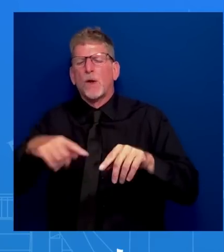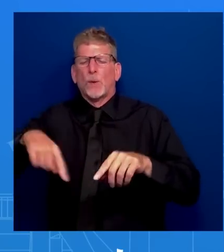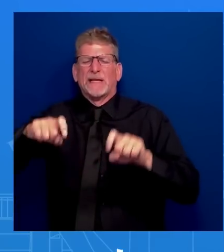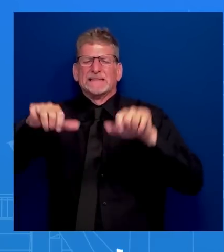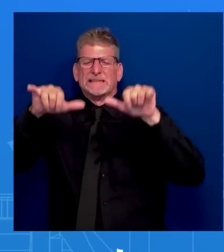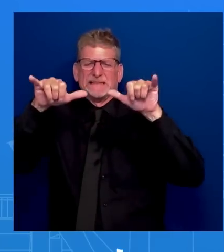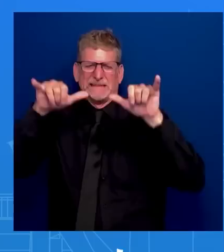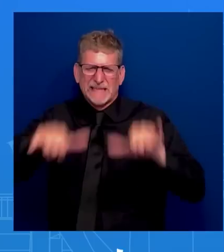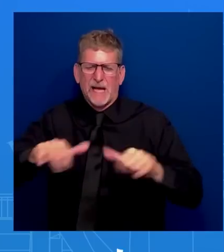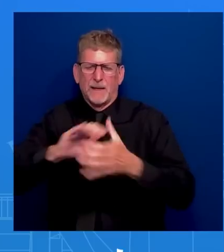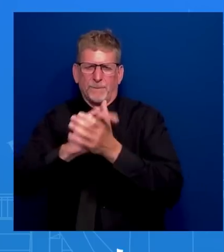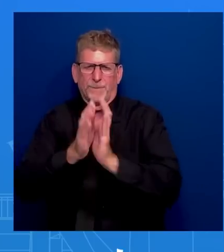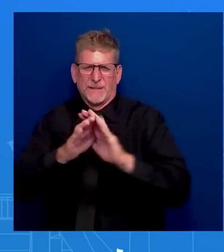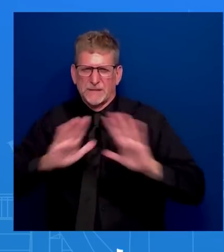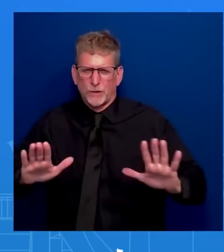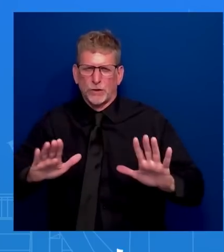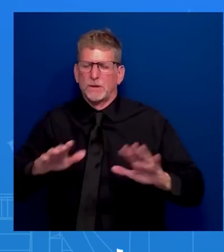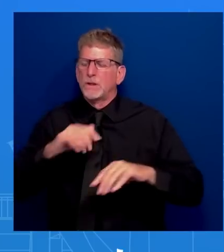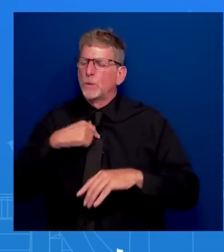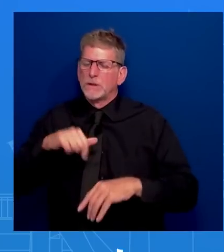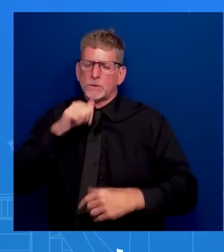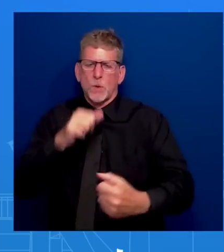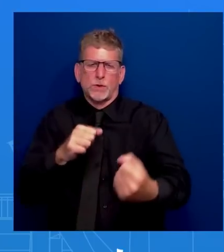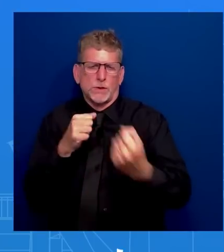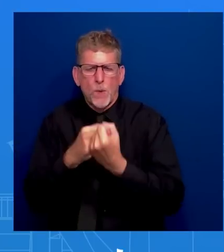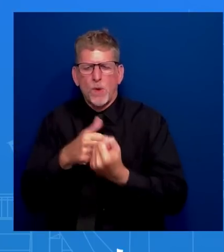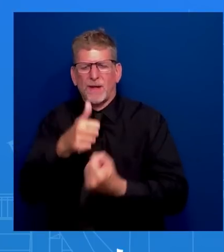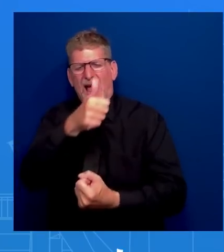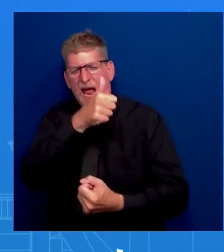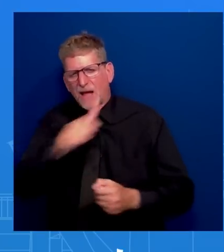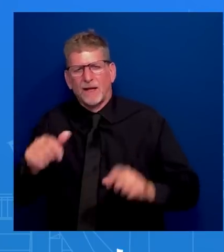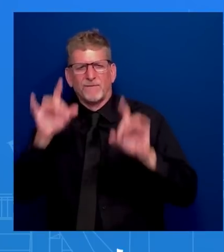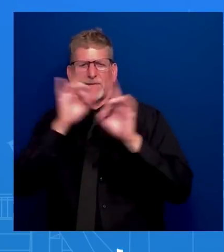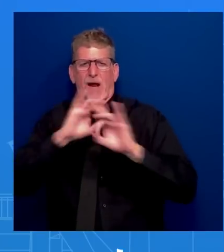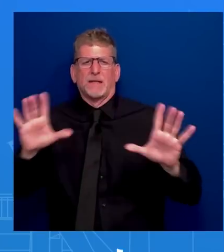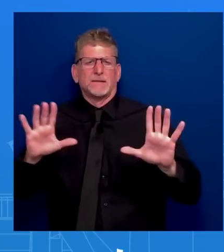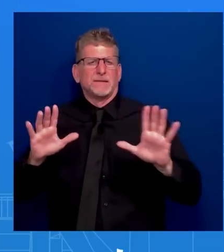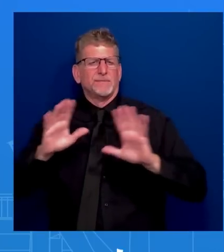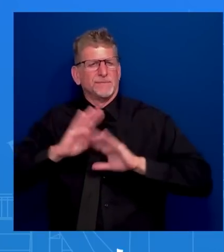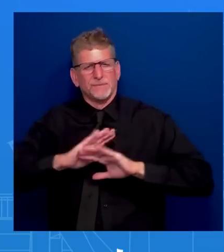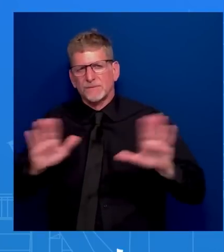about the particular policy that you're asking me about. The Press: May I have a question? Ms. Jean-Pierre: Go ahead -- right behind. The Press: Thank you, Karine.